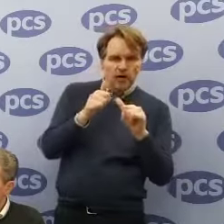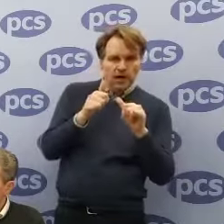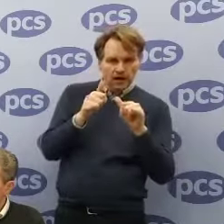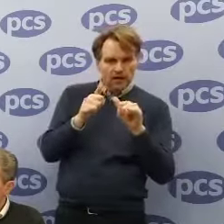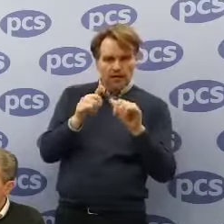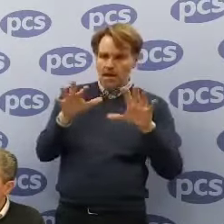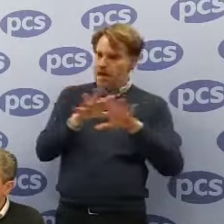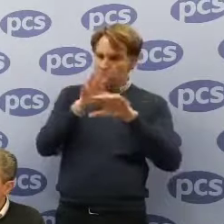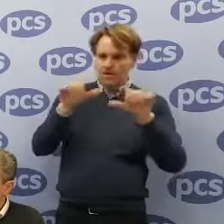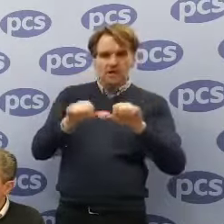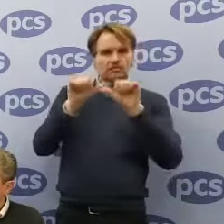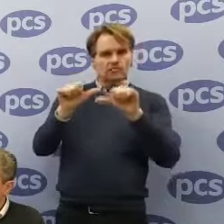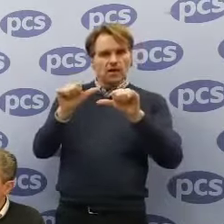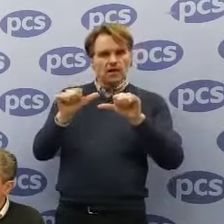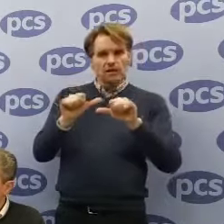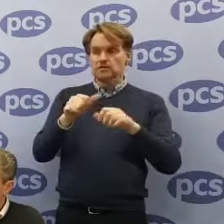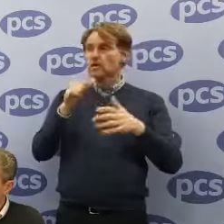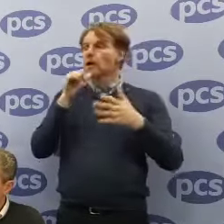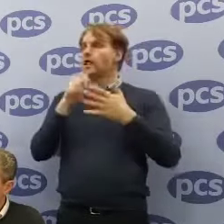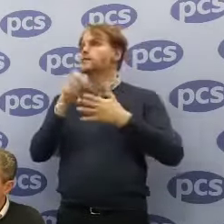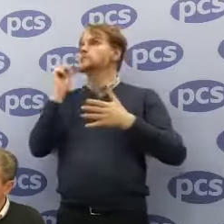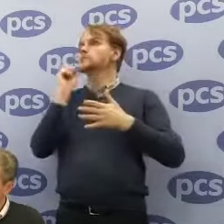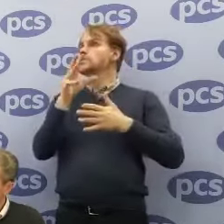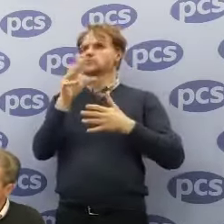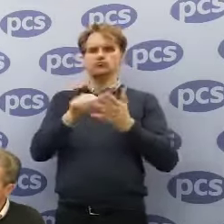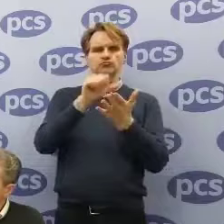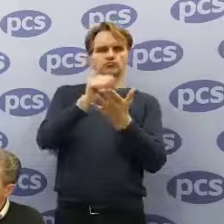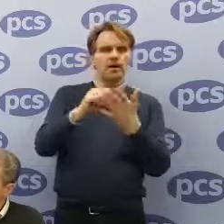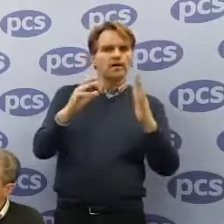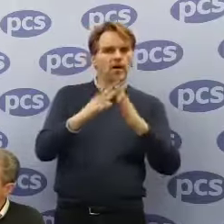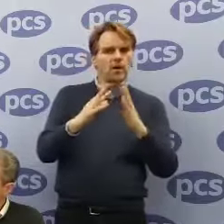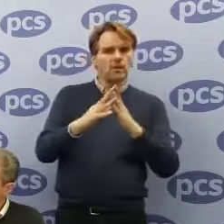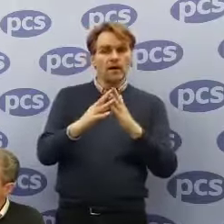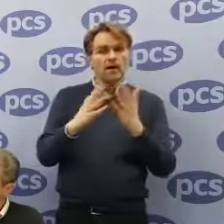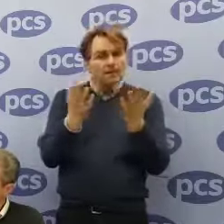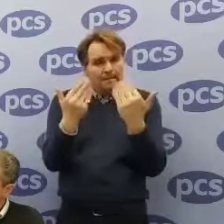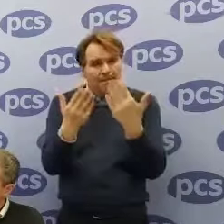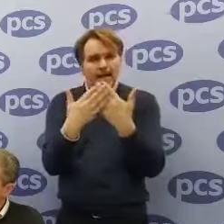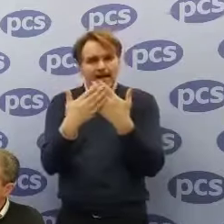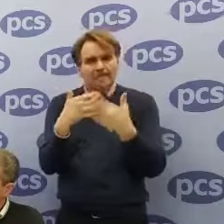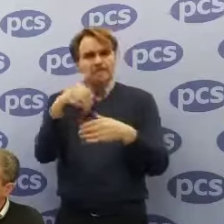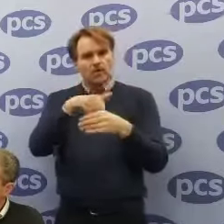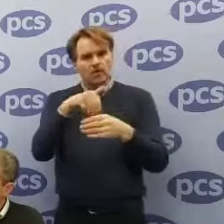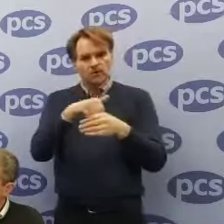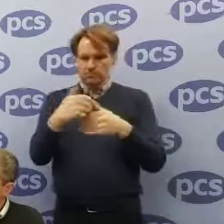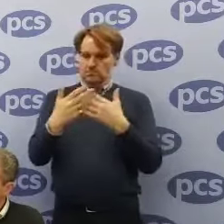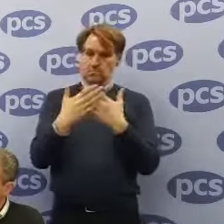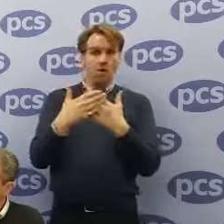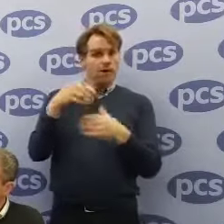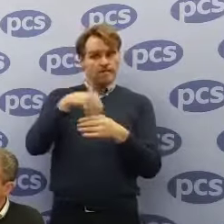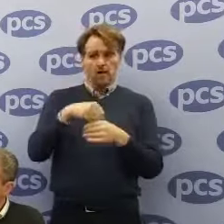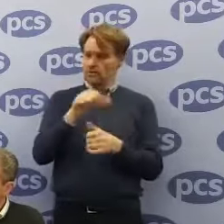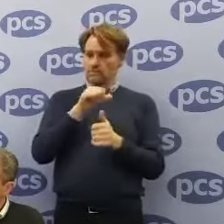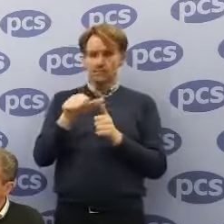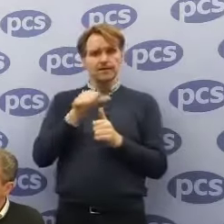going to the right place for you and get involved - the more members we have involved the better. One of the things we've learned in recent